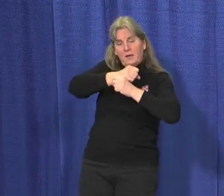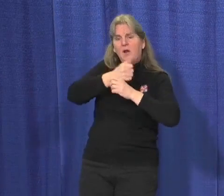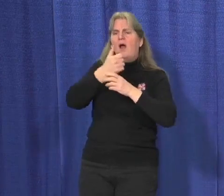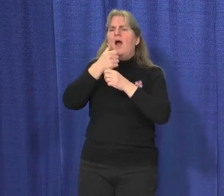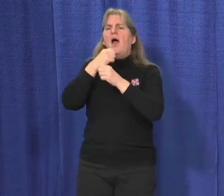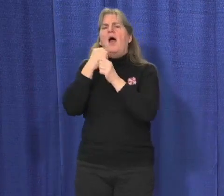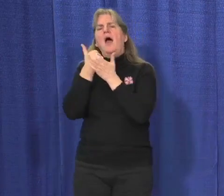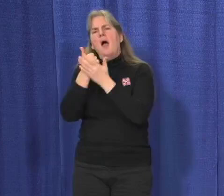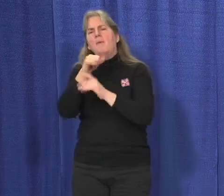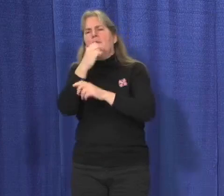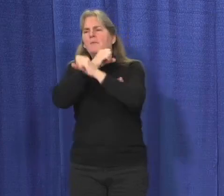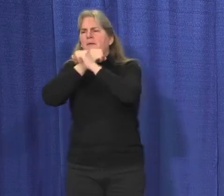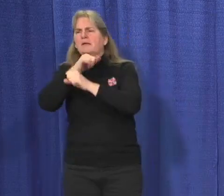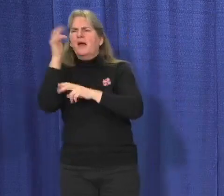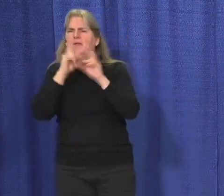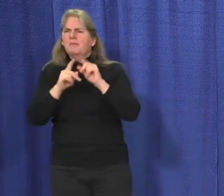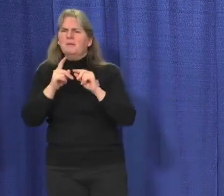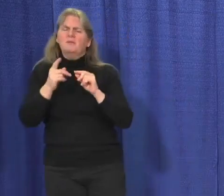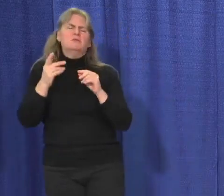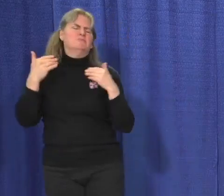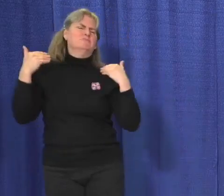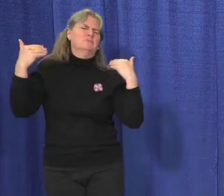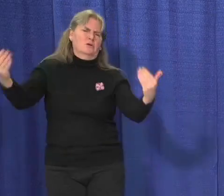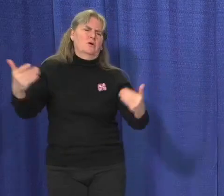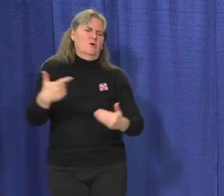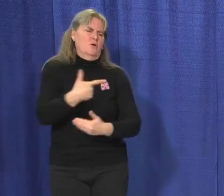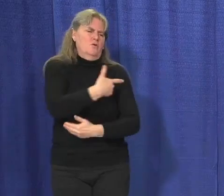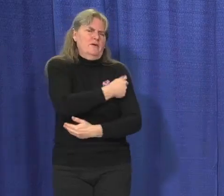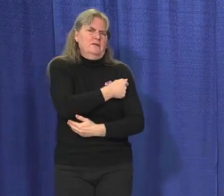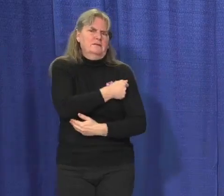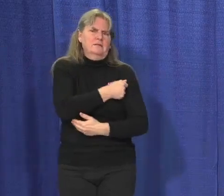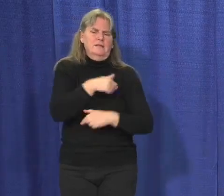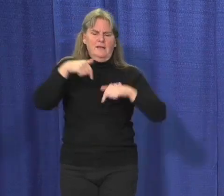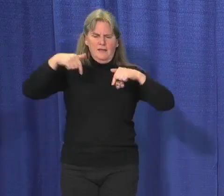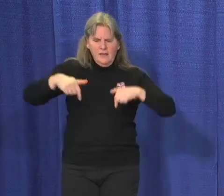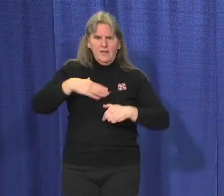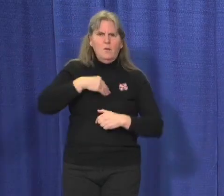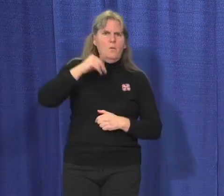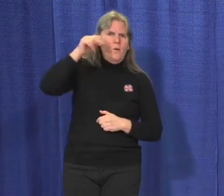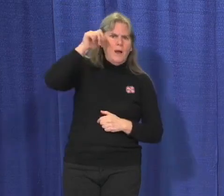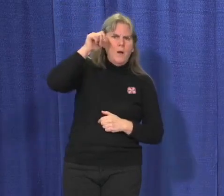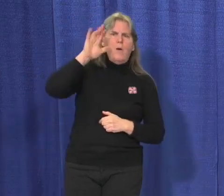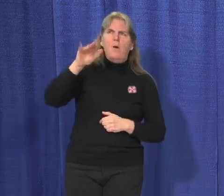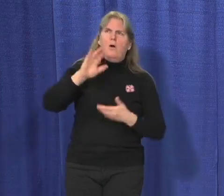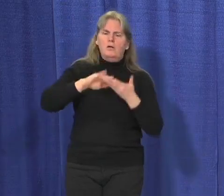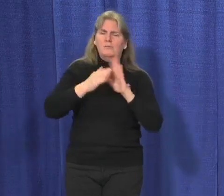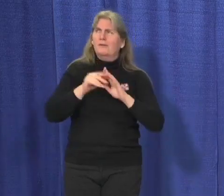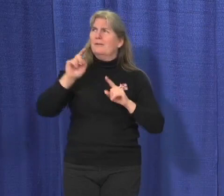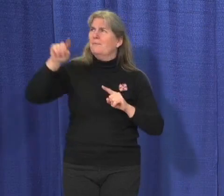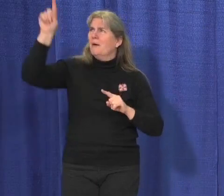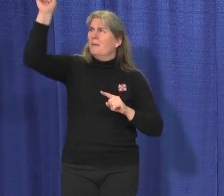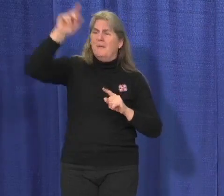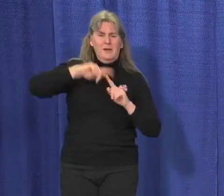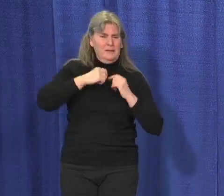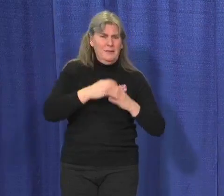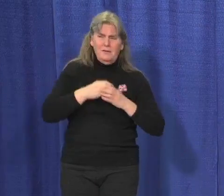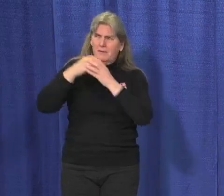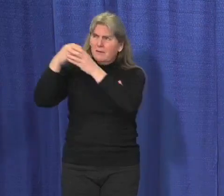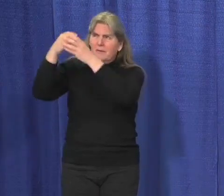please don't wait any longer. Get your vaccine whether here in Whitehorse or your home community when the vaccine